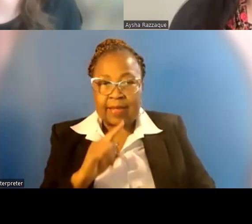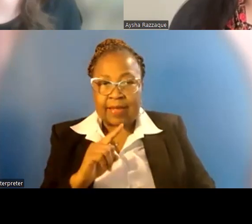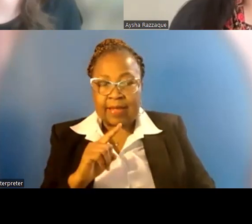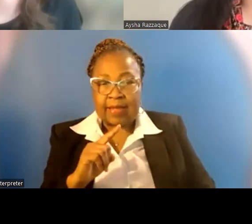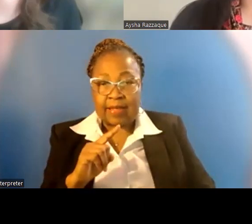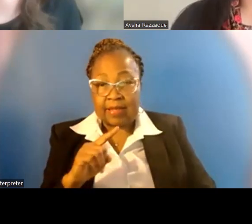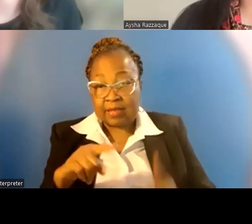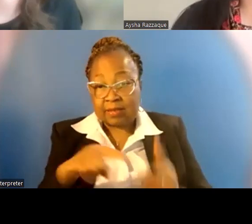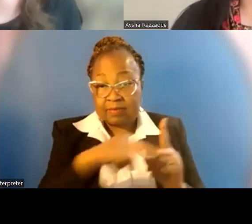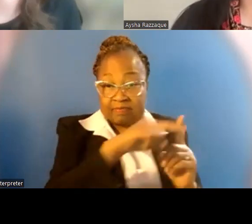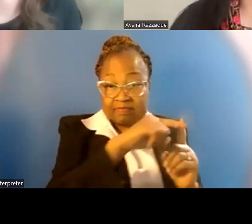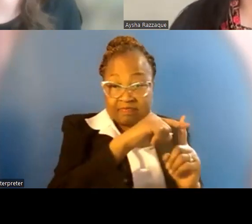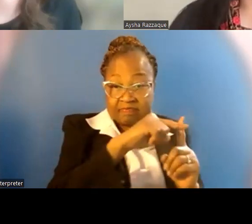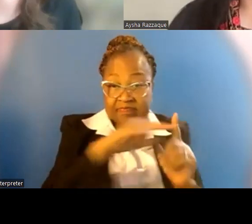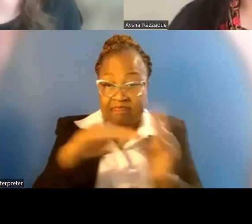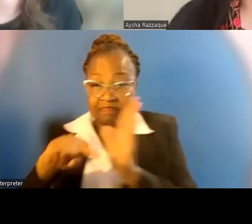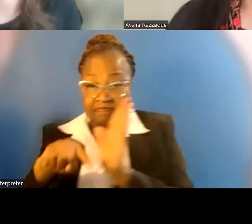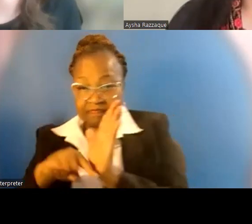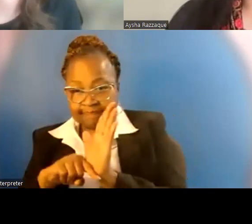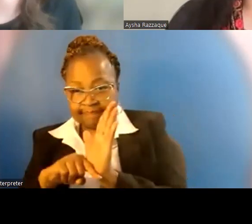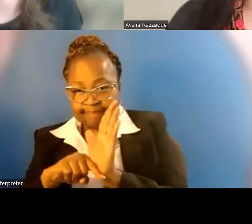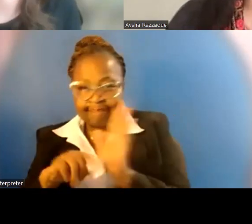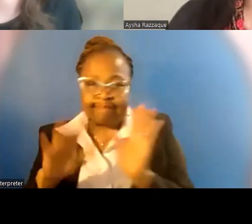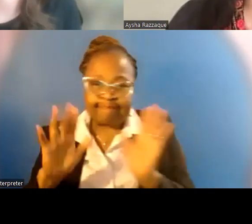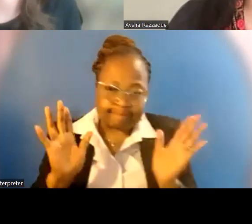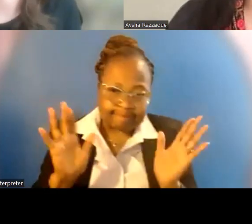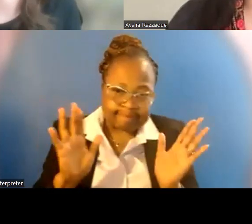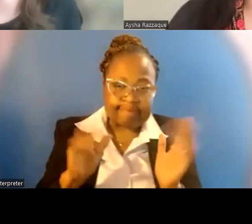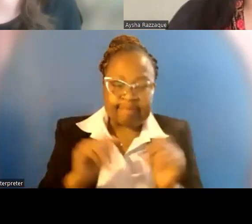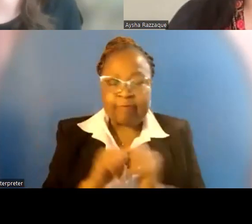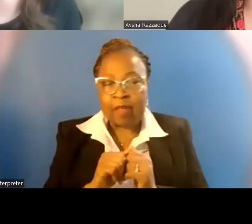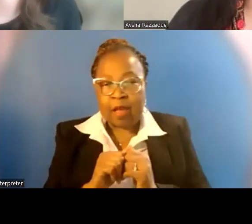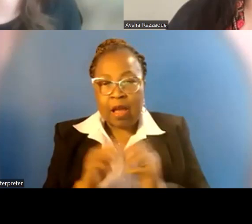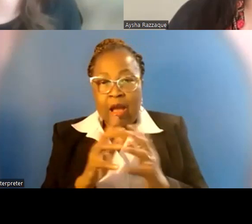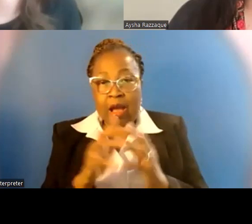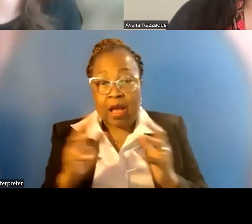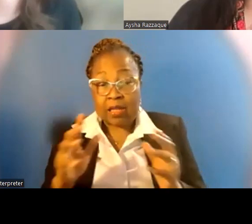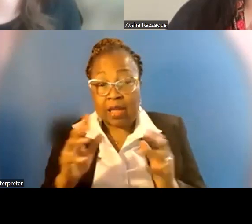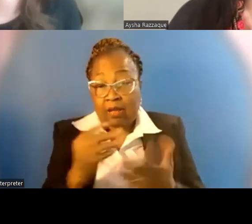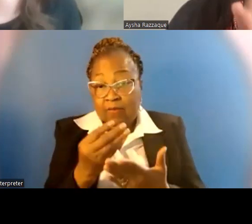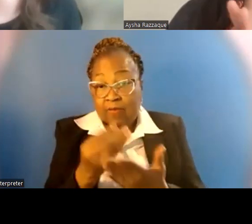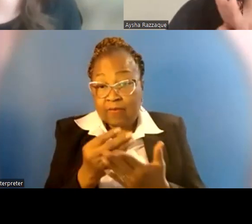and disadvantages. So a lot of the funding that we get